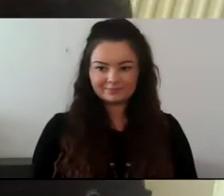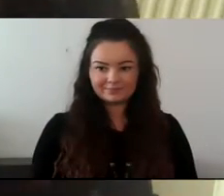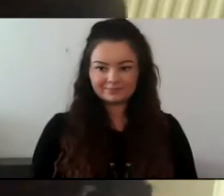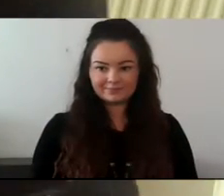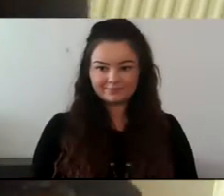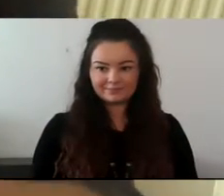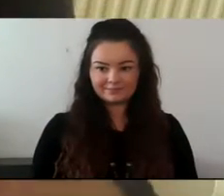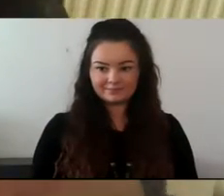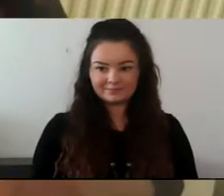So we could arrange them